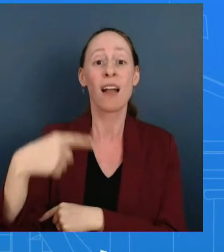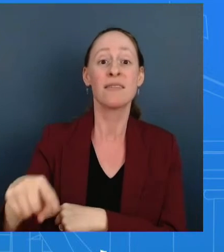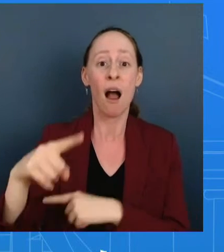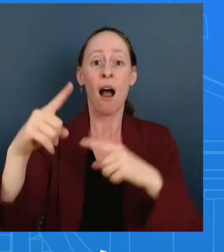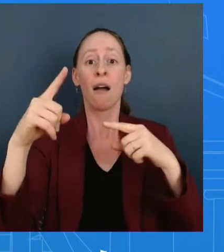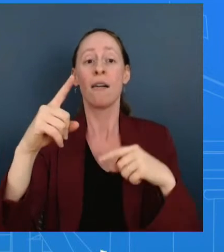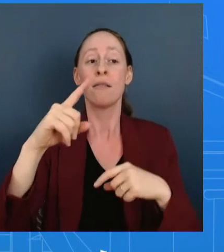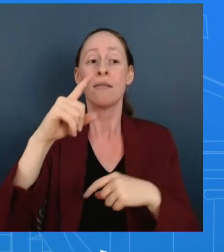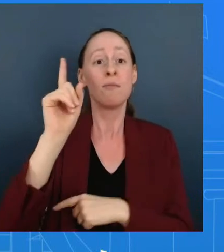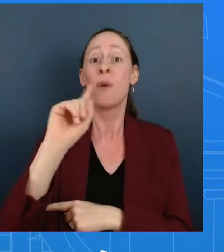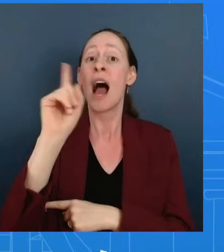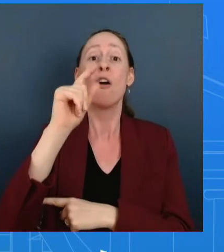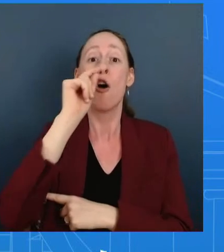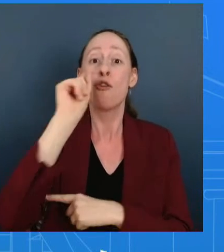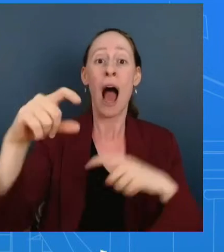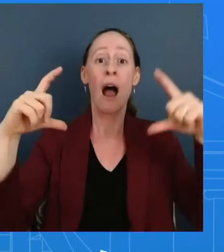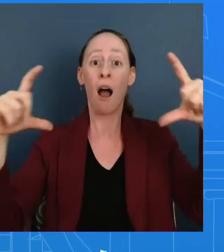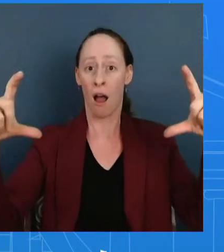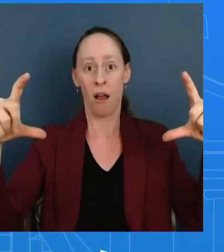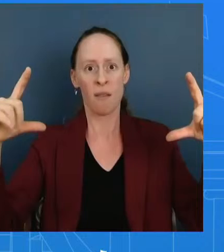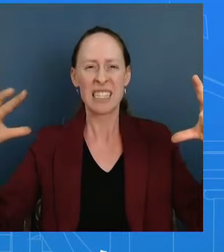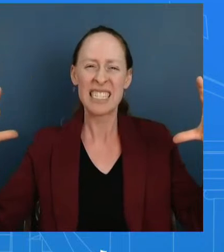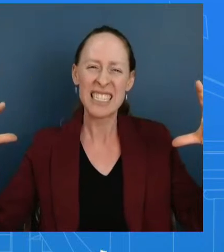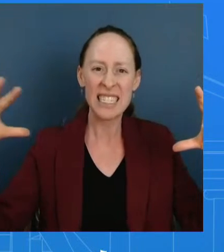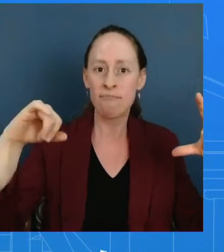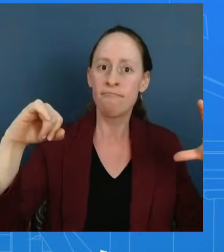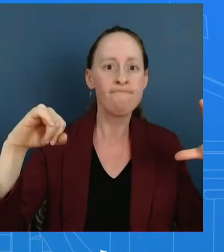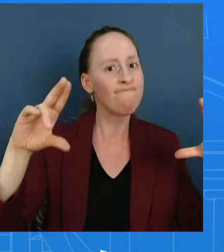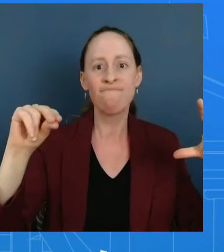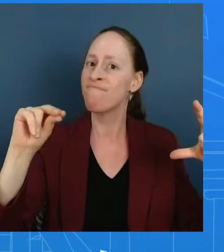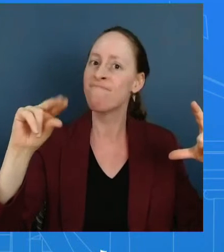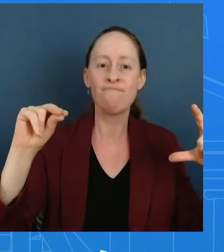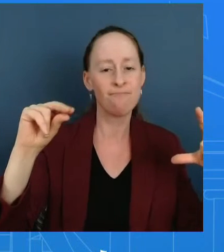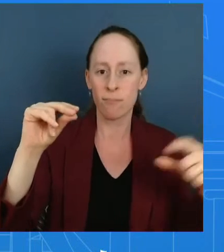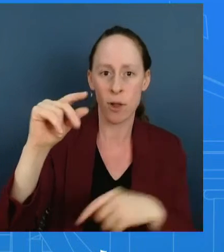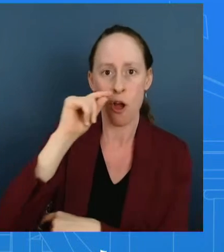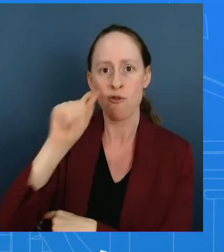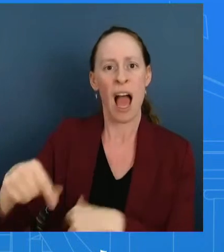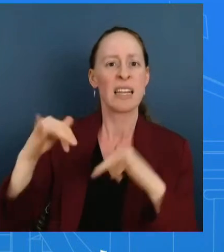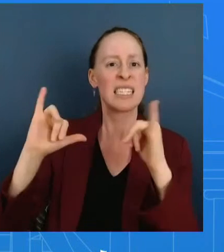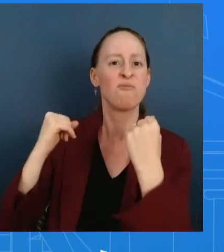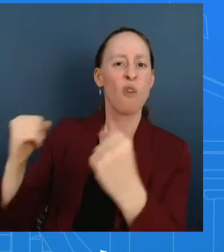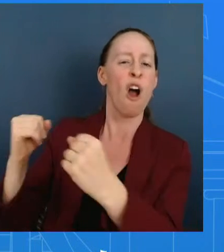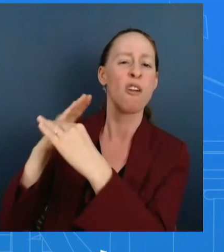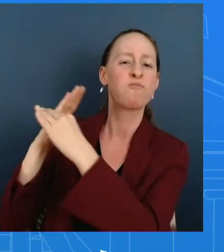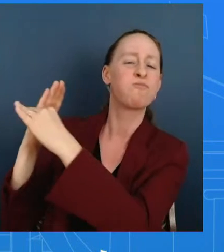that Russia will not break through. And they've halted Russian attacks in Zaporizhzhia. Throughout these last three months,